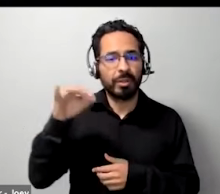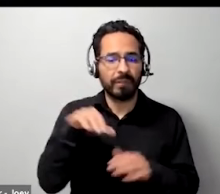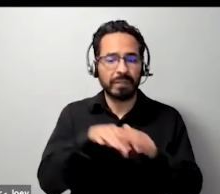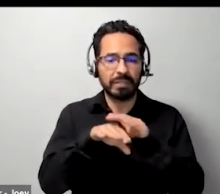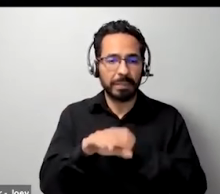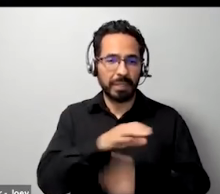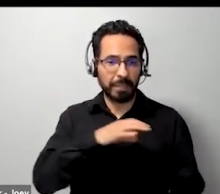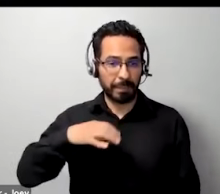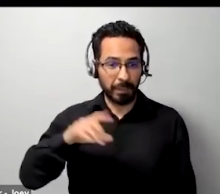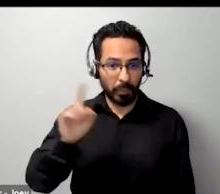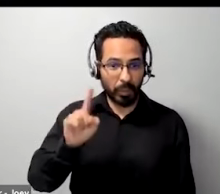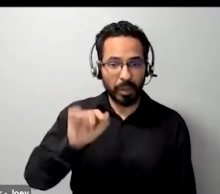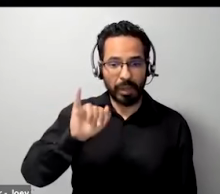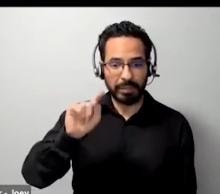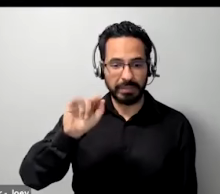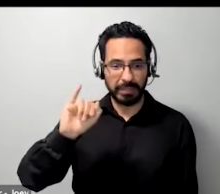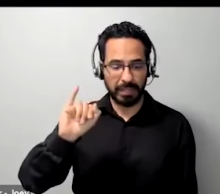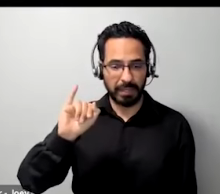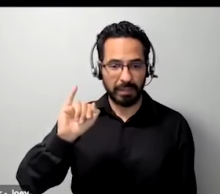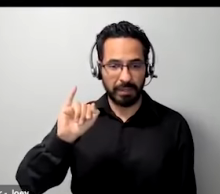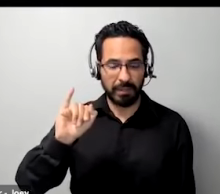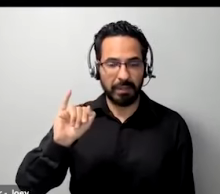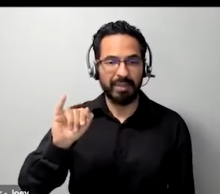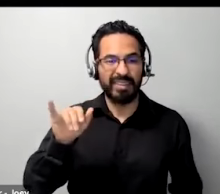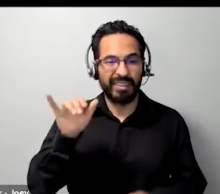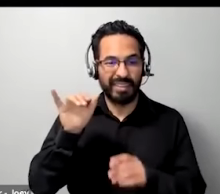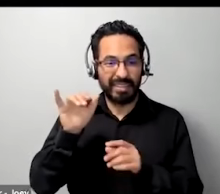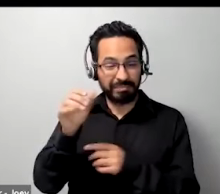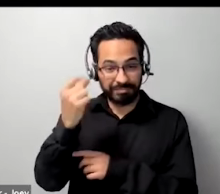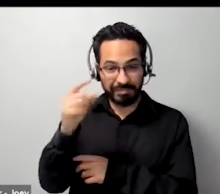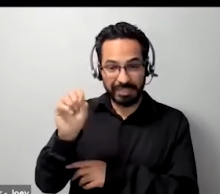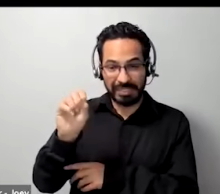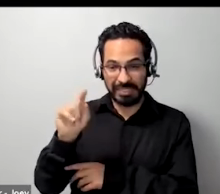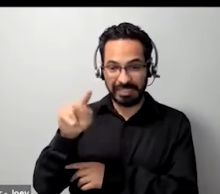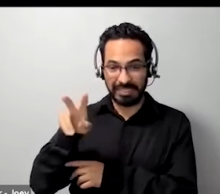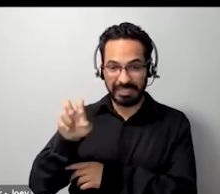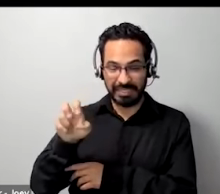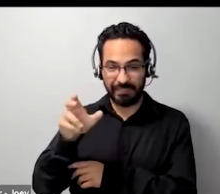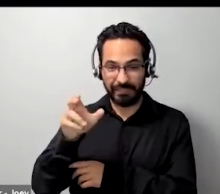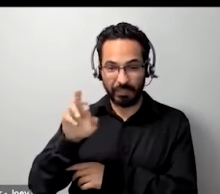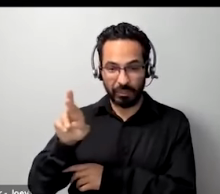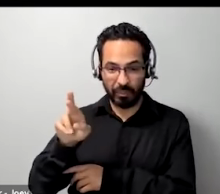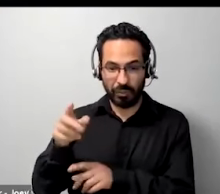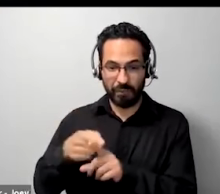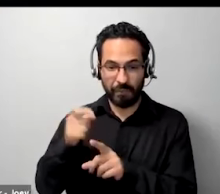at the ITI of which Steve from Google, Steve Kerr, is the vice chair.